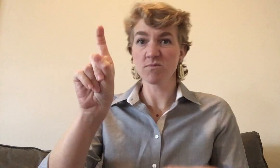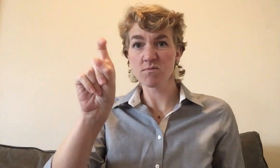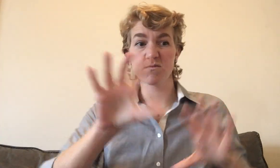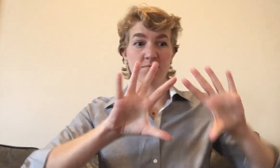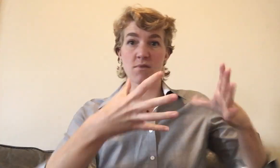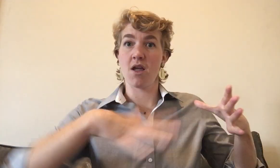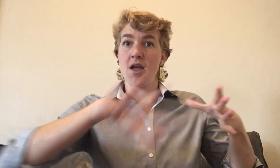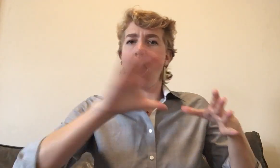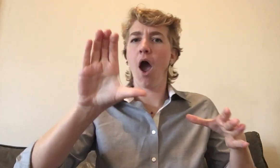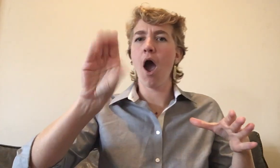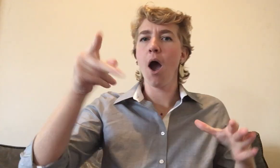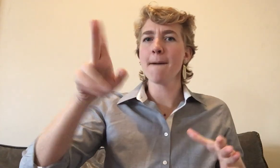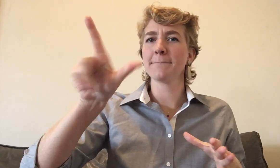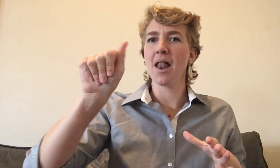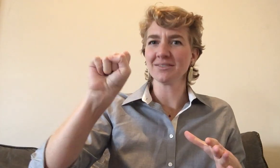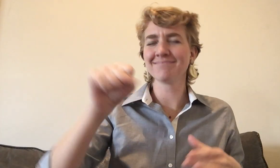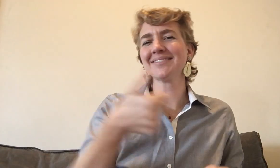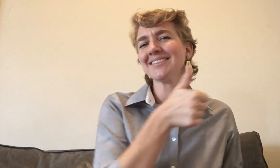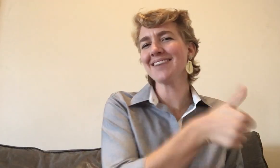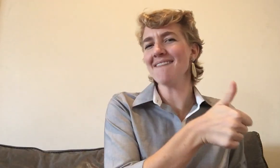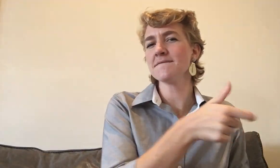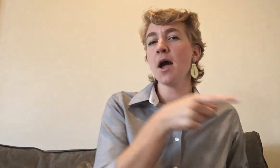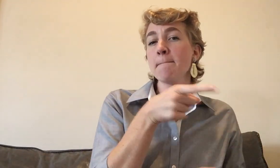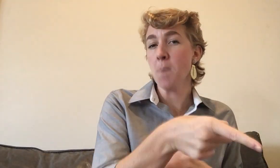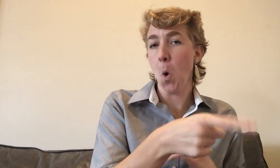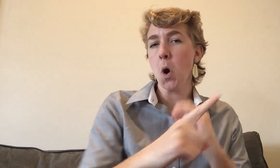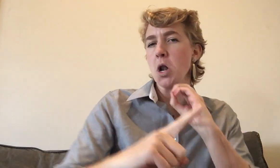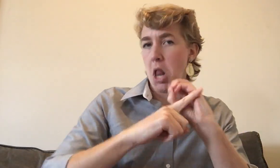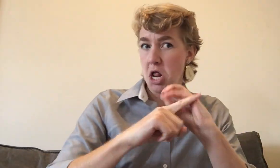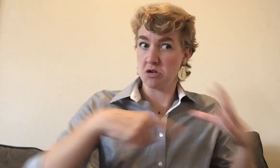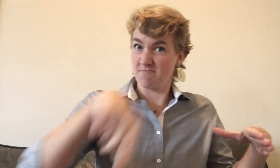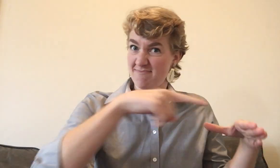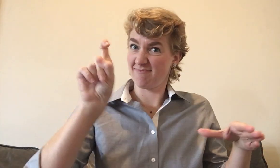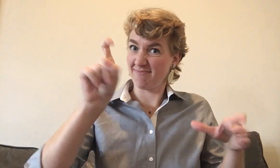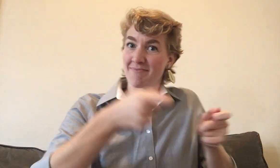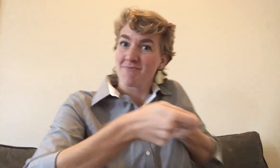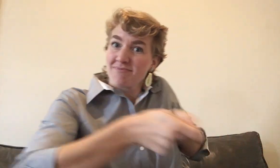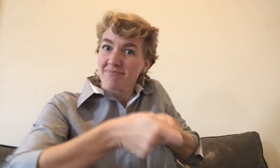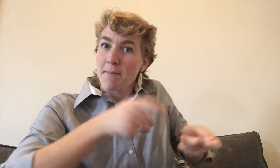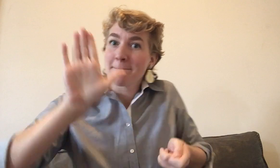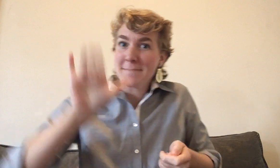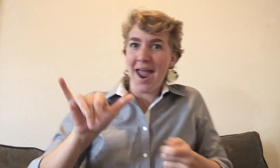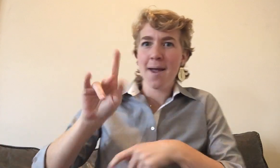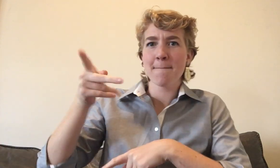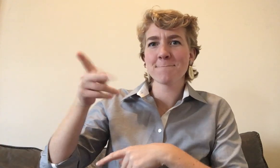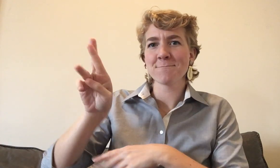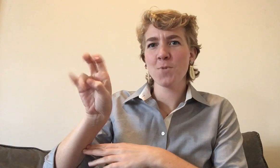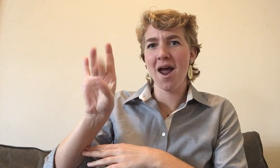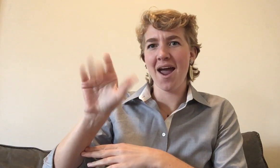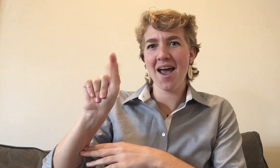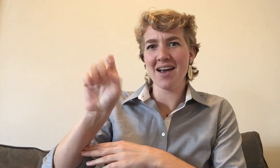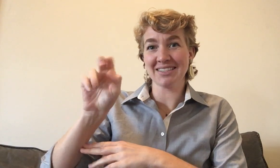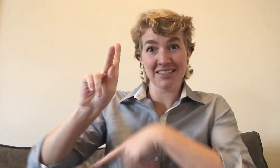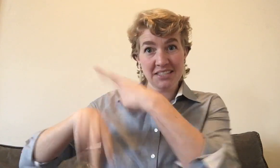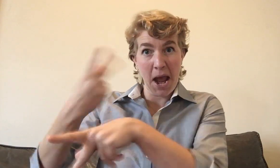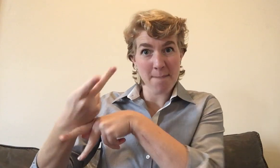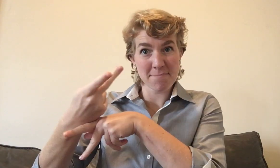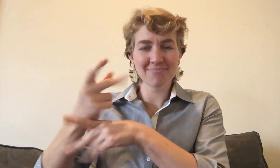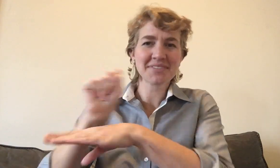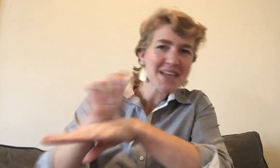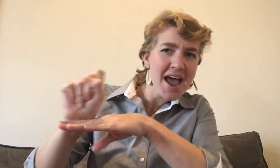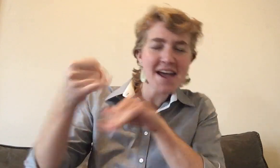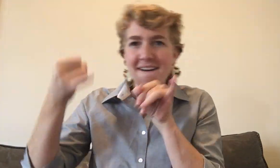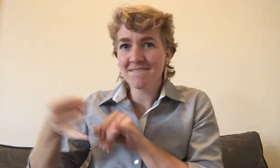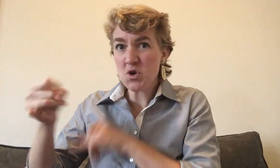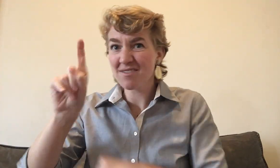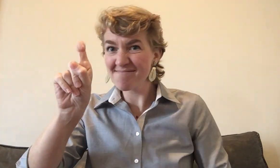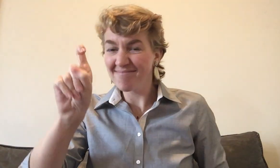The second question of whether copulas are modulated by predicate property types